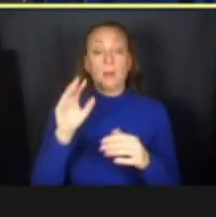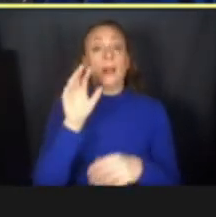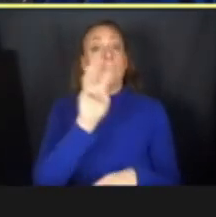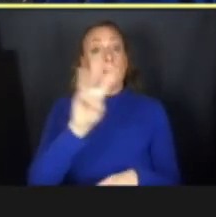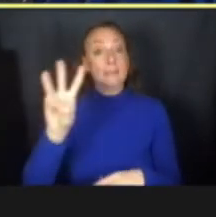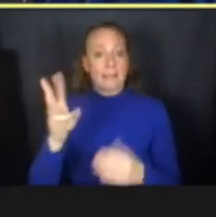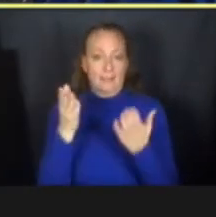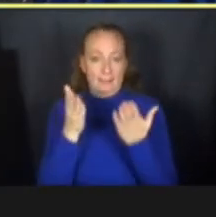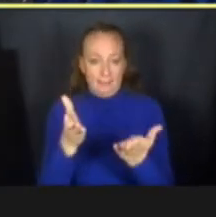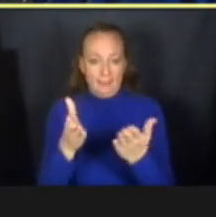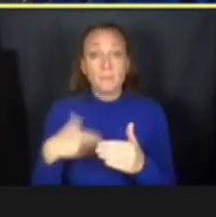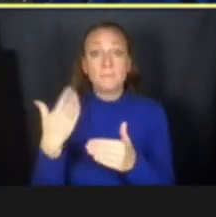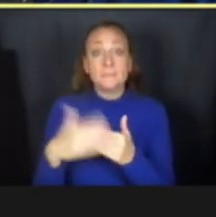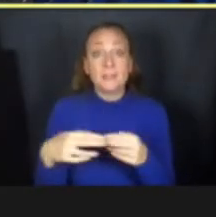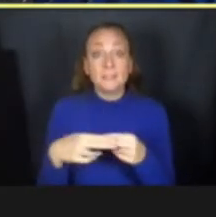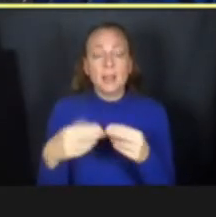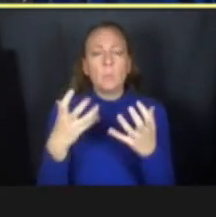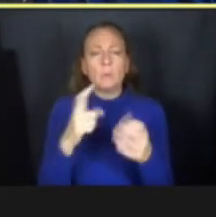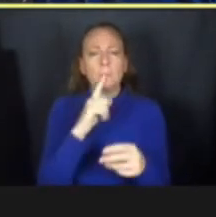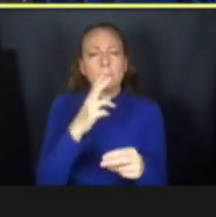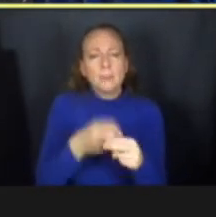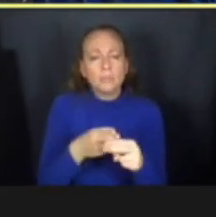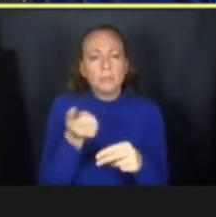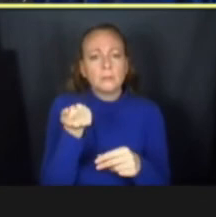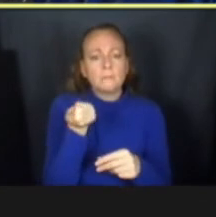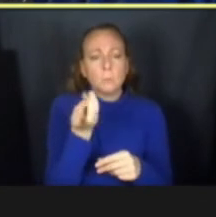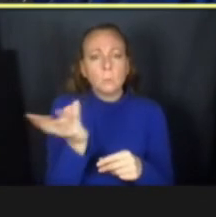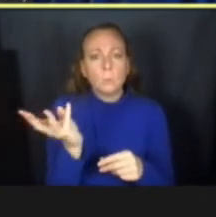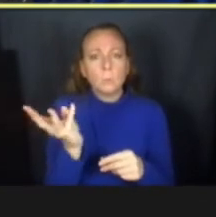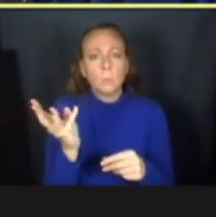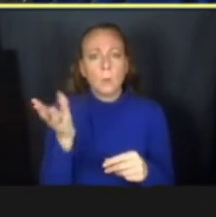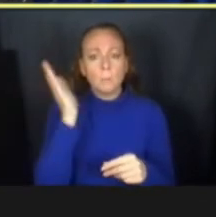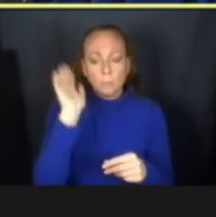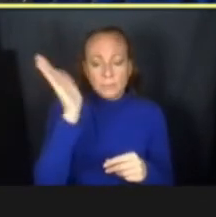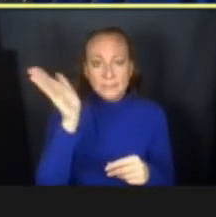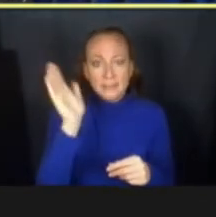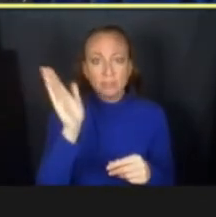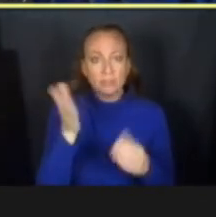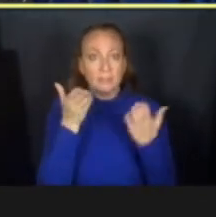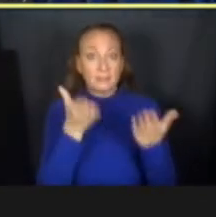Next slide, I wanna mention a couple presentations at CSUN,